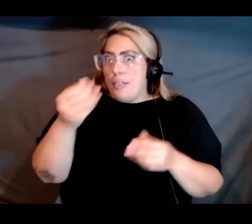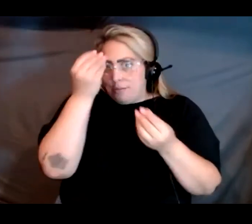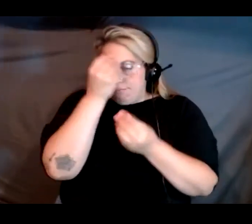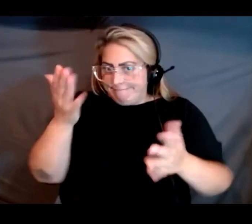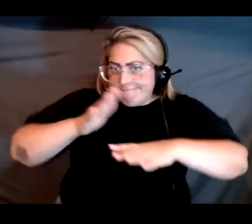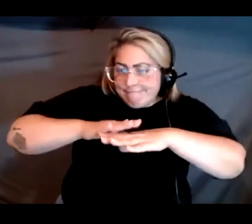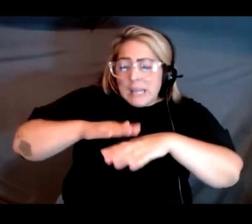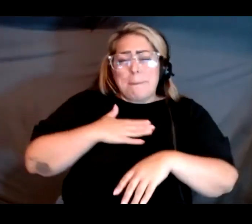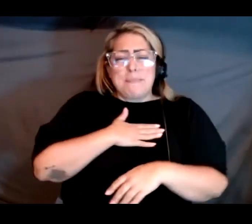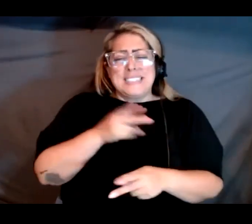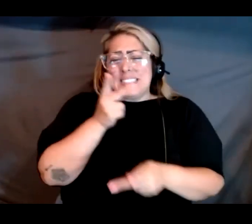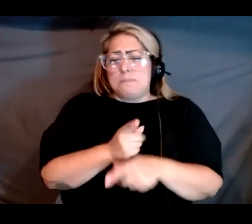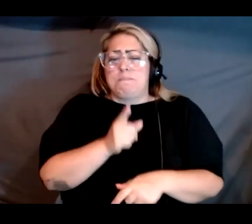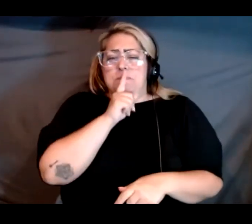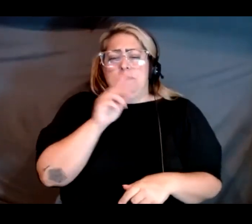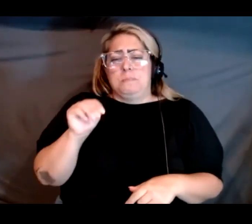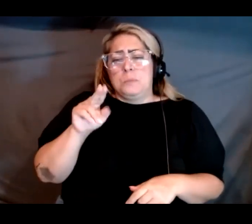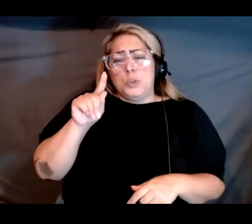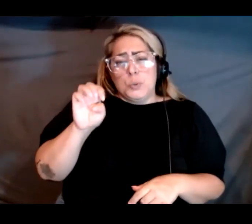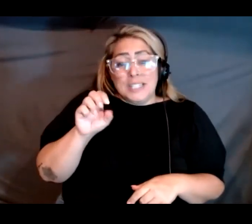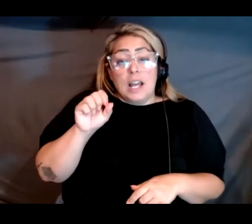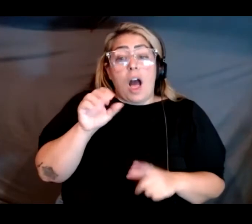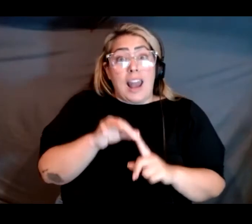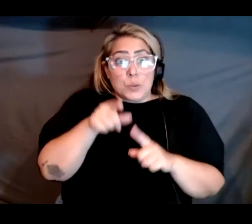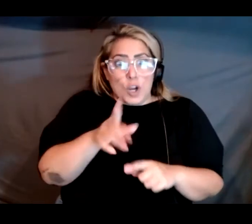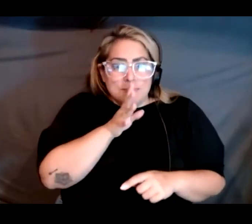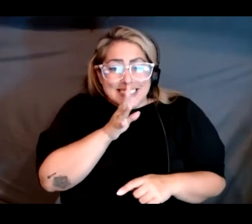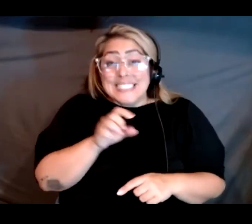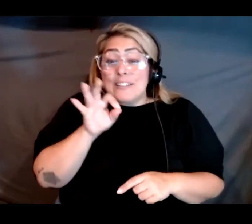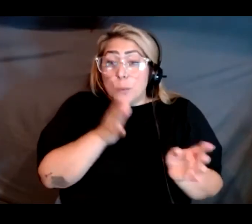If you are speaking please introduce yourself and your organization